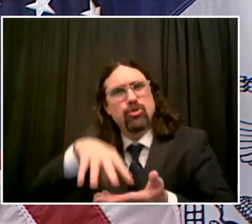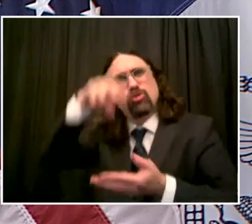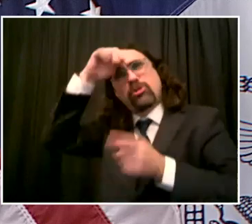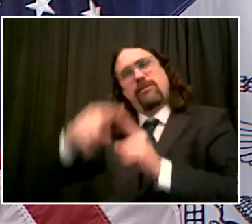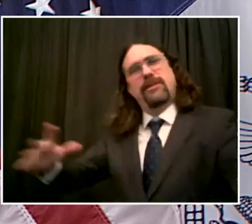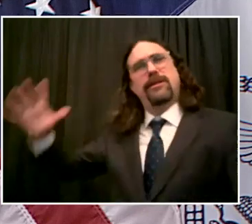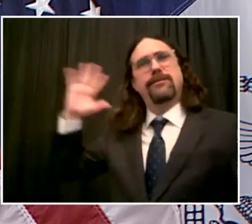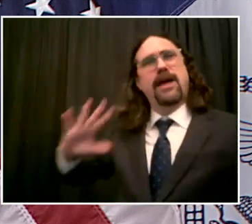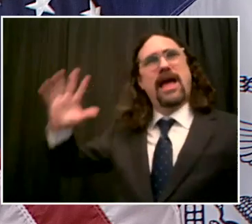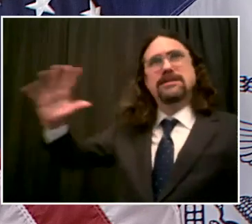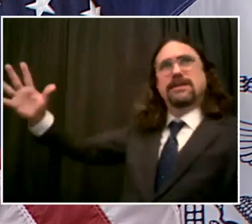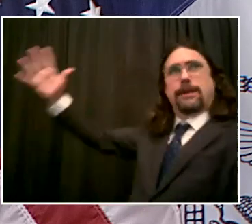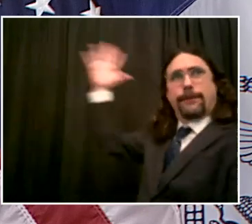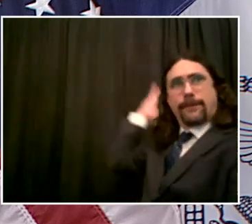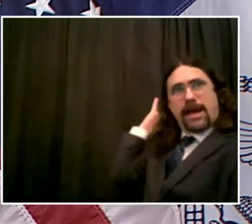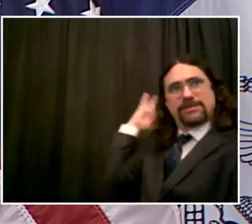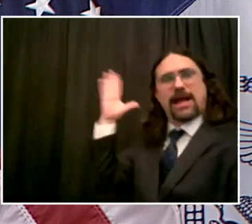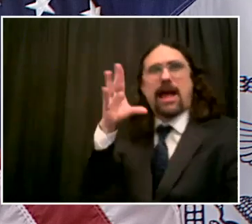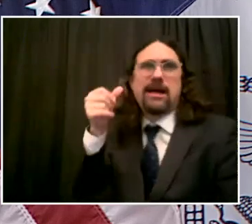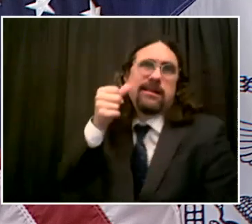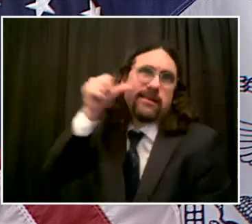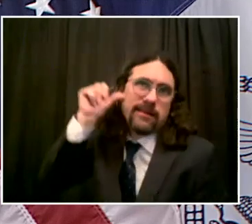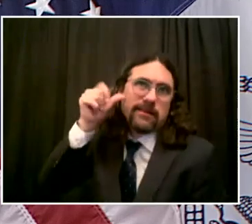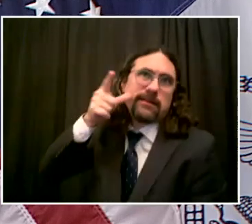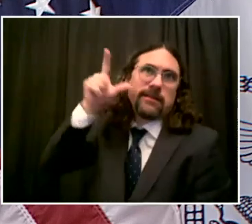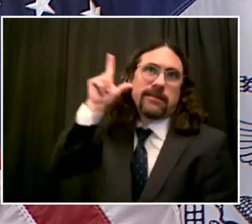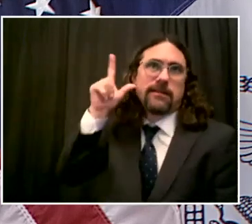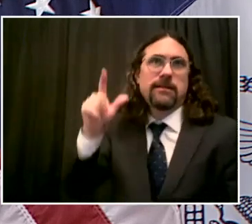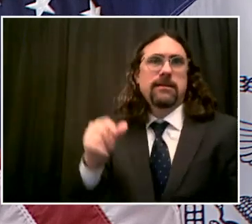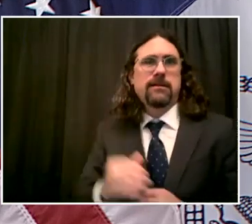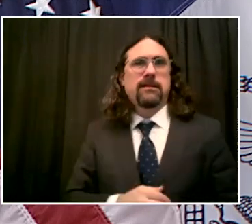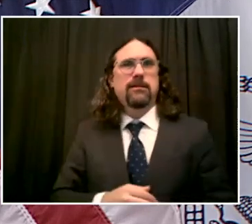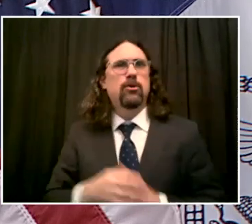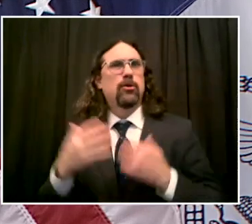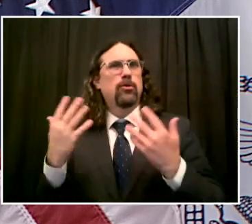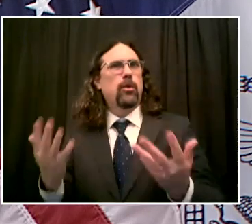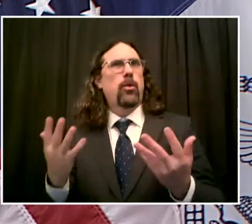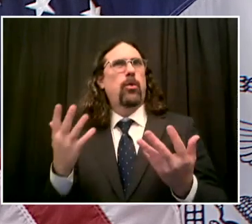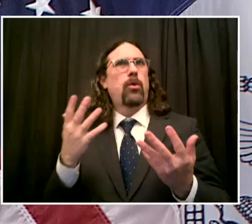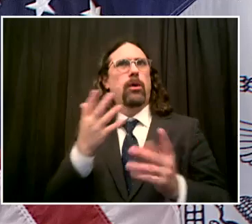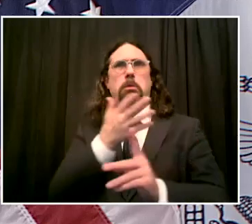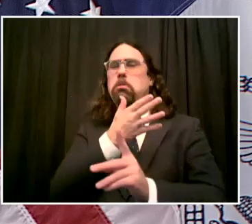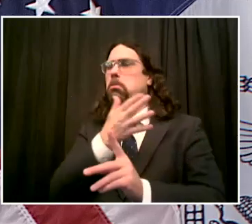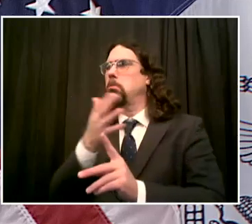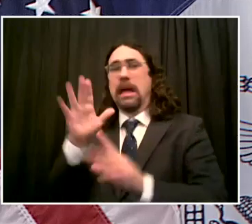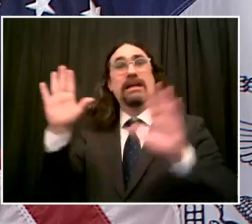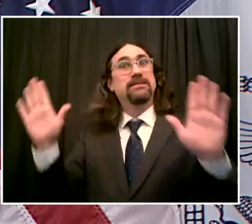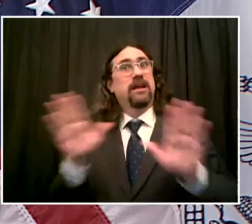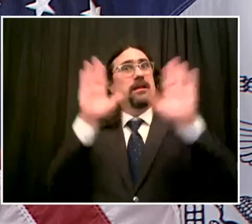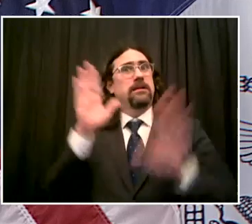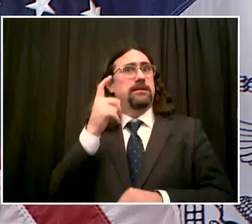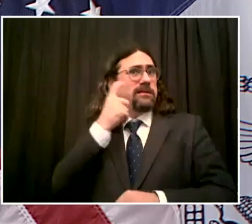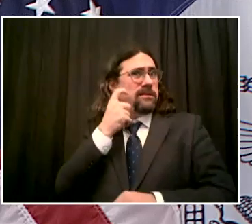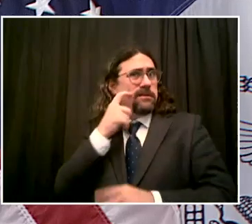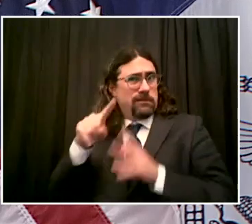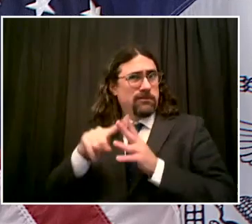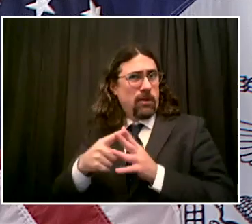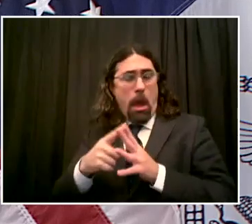DIDN'T EXPECT THAT WAS SRTATED ON SUNDAY NIGHT AND DIDN'T SEE EVIDENCE BEFORE SUNDAY NIGHT AT ADJUSTMENTS WERE MADE